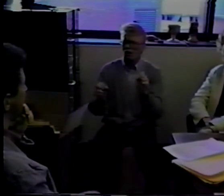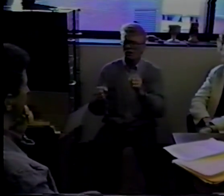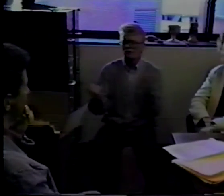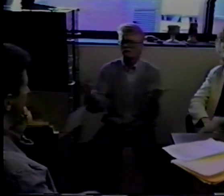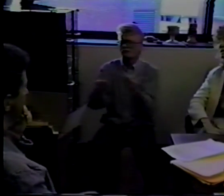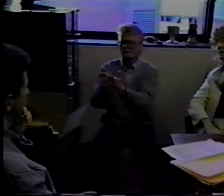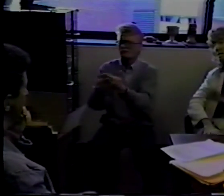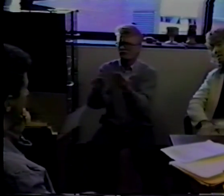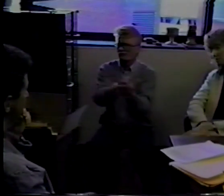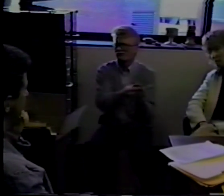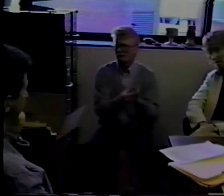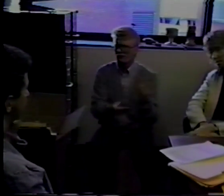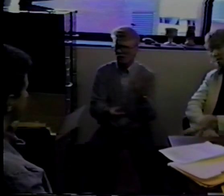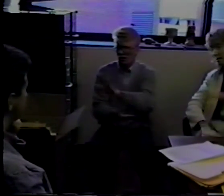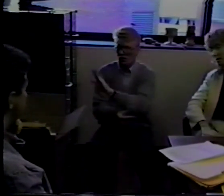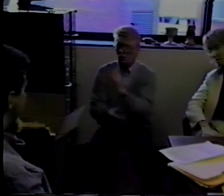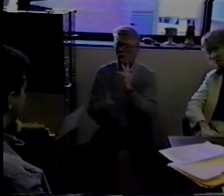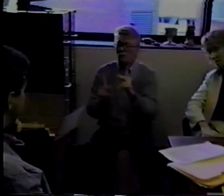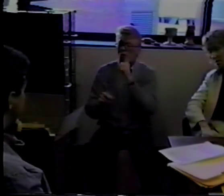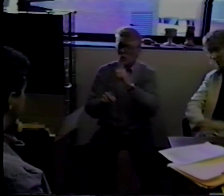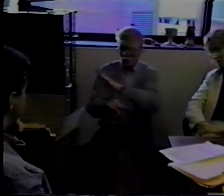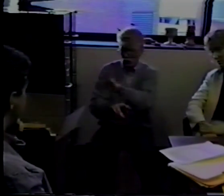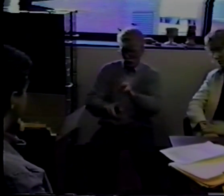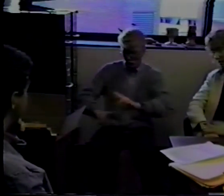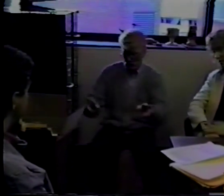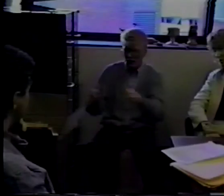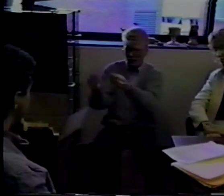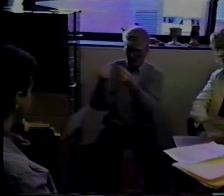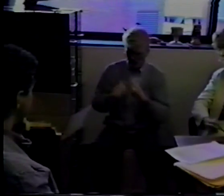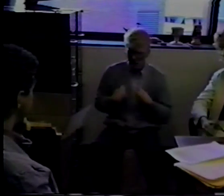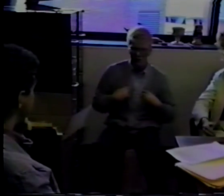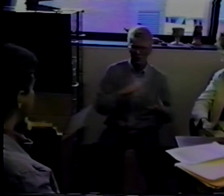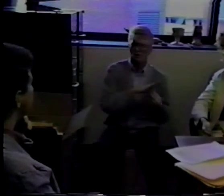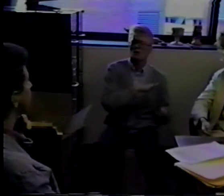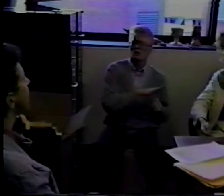Because everybody that has it ready today, I'll get it copied, but anyone who didn't have it today